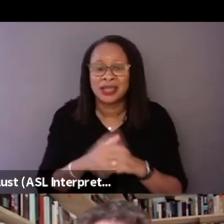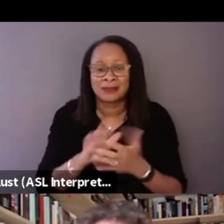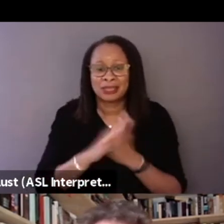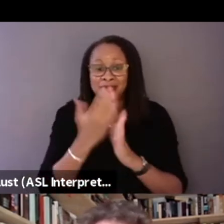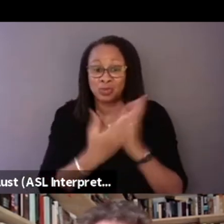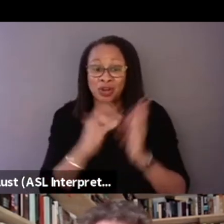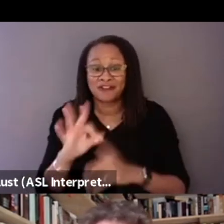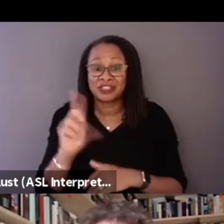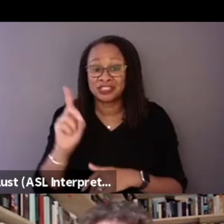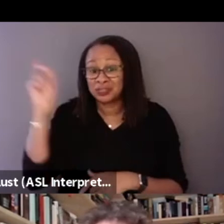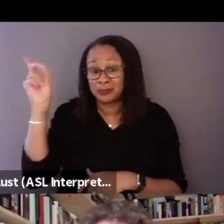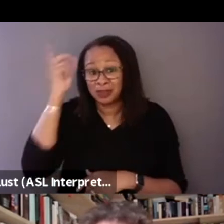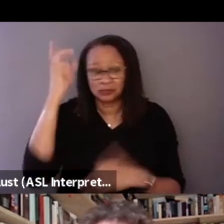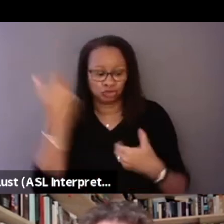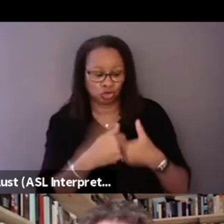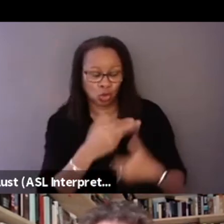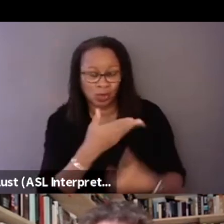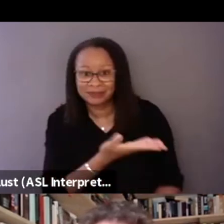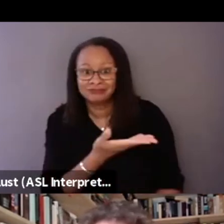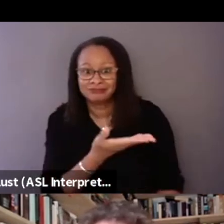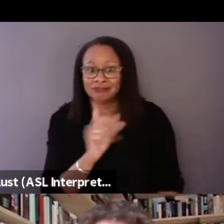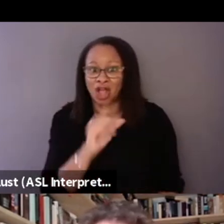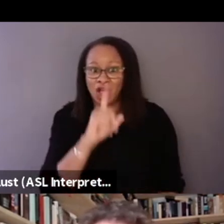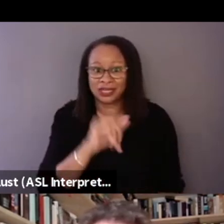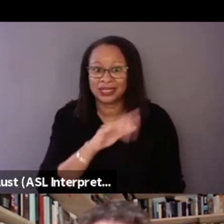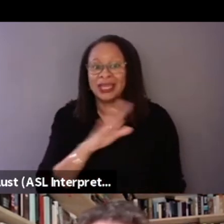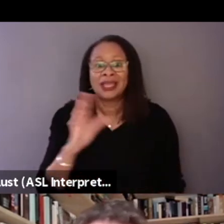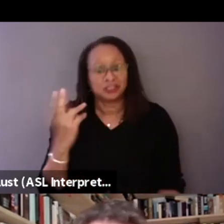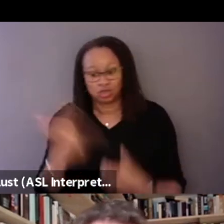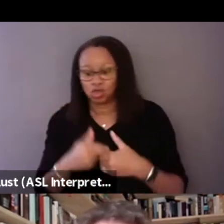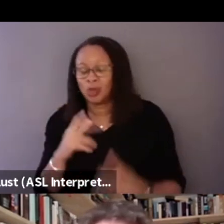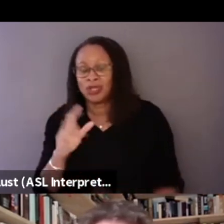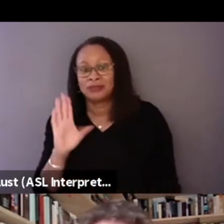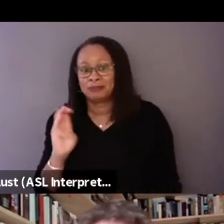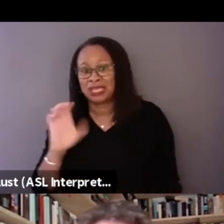but also join Ady and join the Be a Hero movement. It's doing it every day. It's really just beginning.